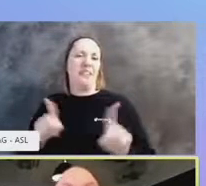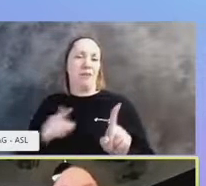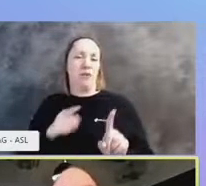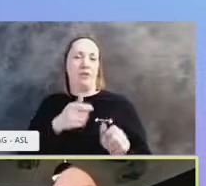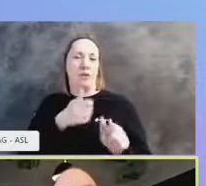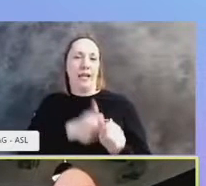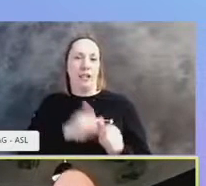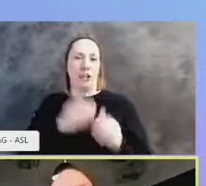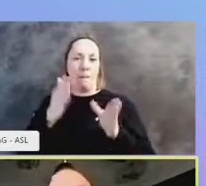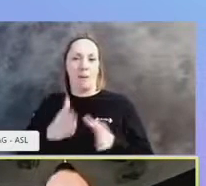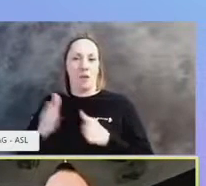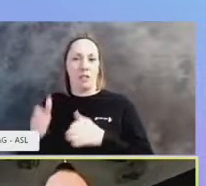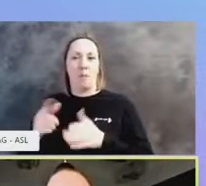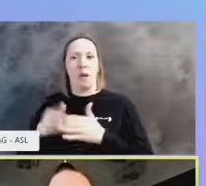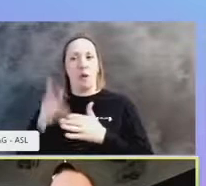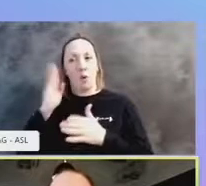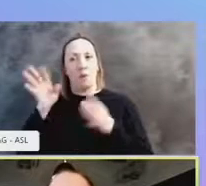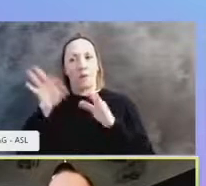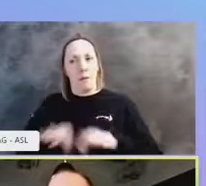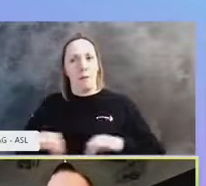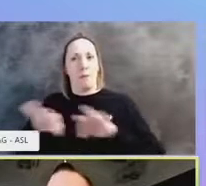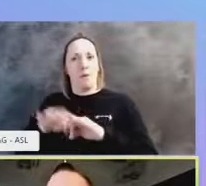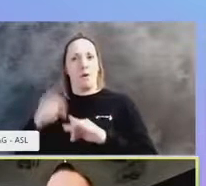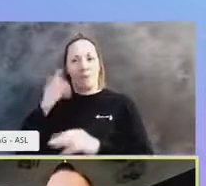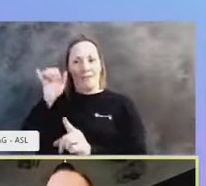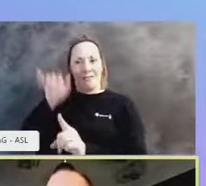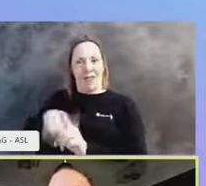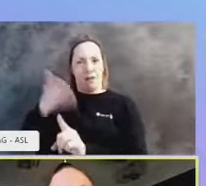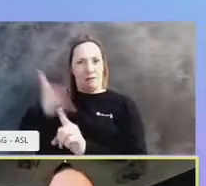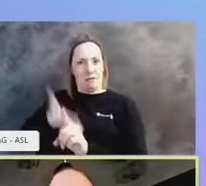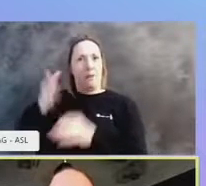circumstances. Depending on their own challenges. While those things are going to be different from one person